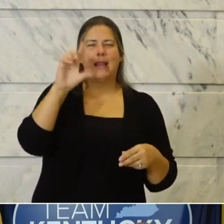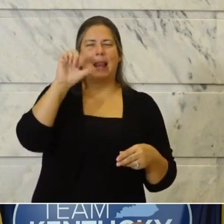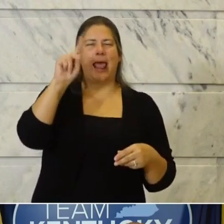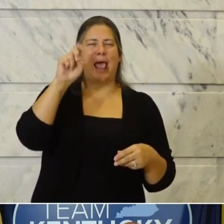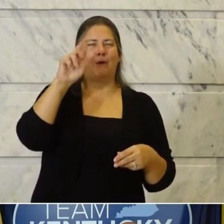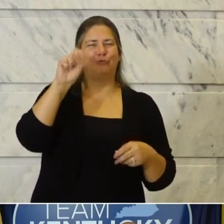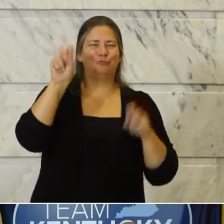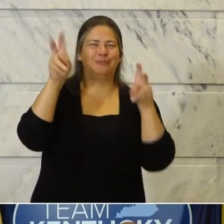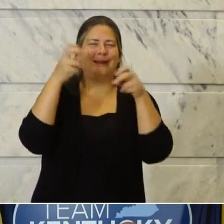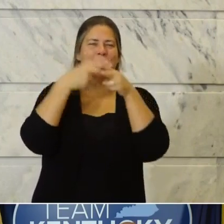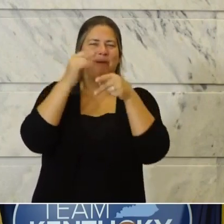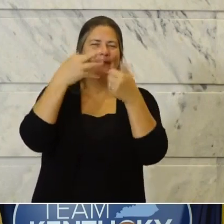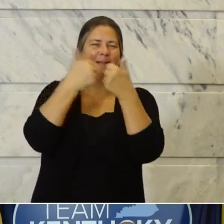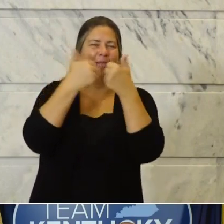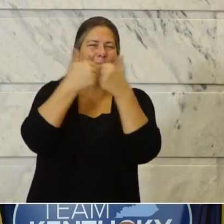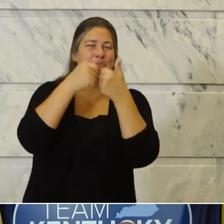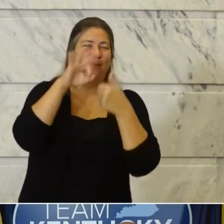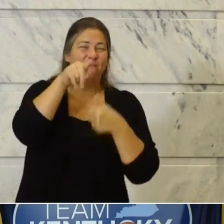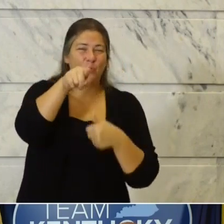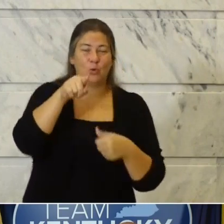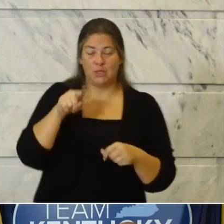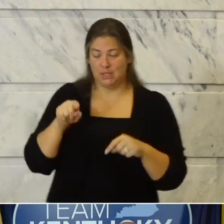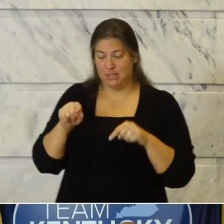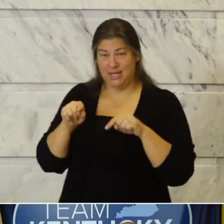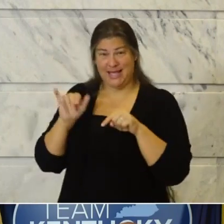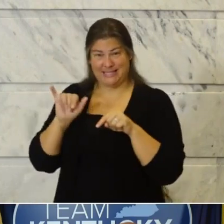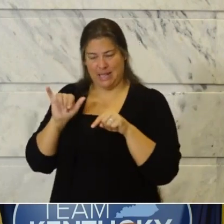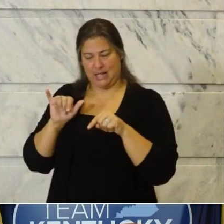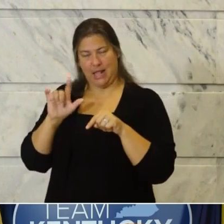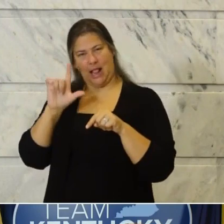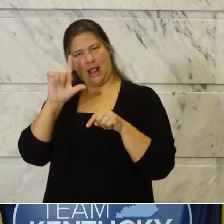red, you're climbing one ladder at a time, one level at a time. When you hit